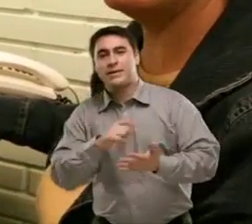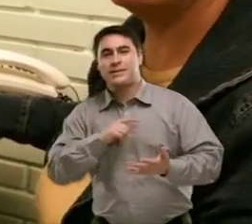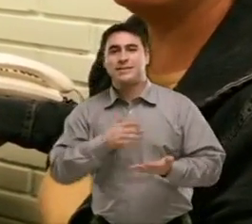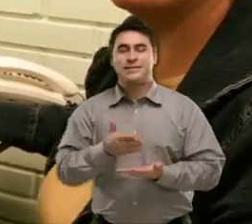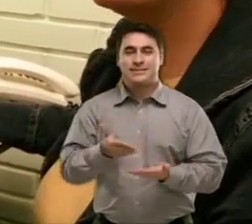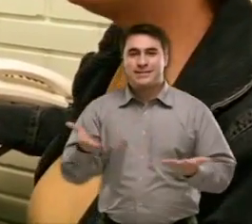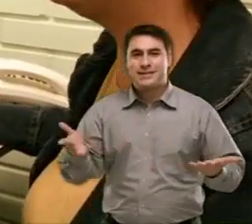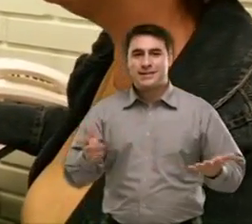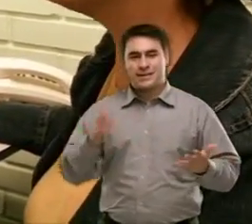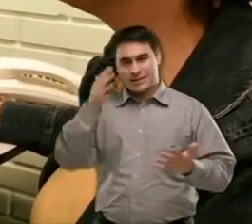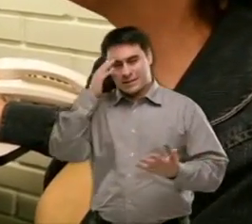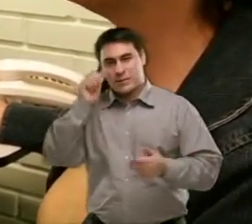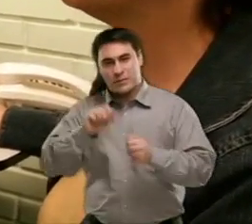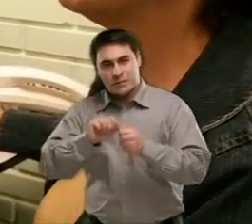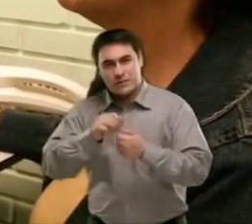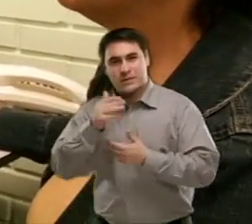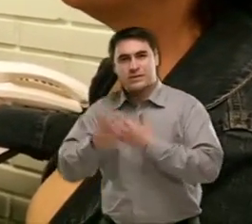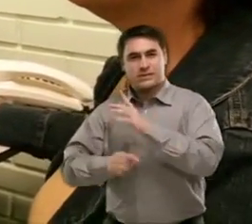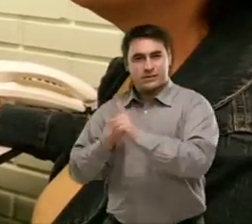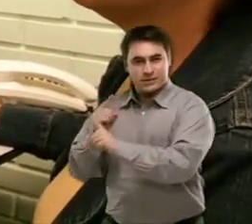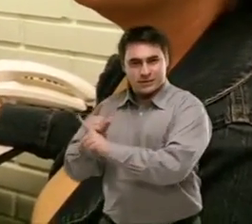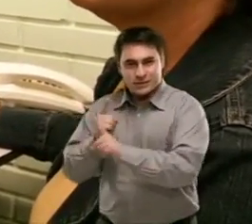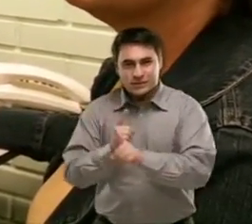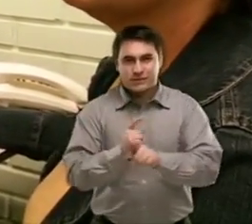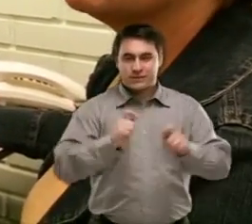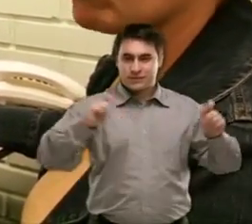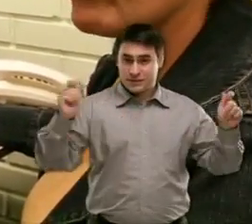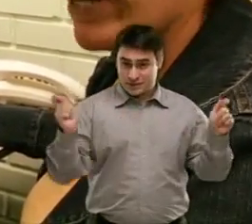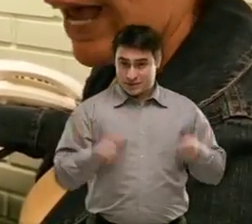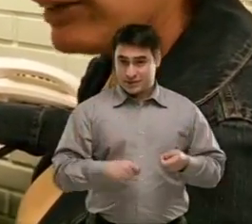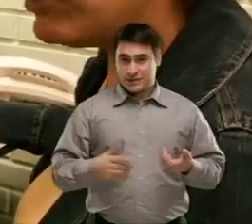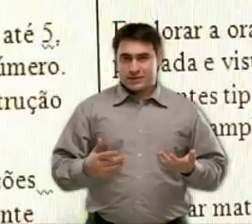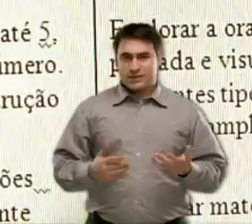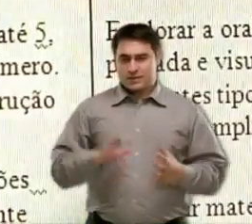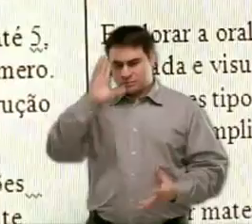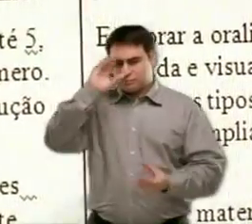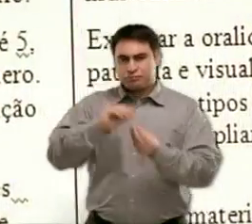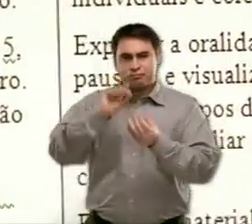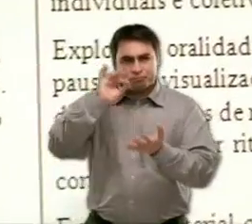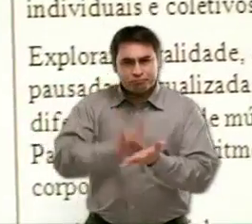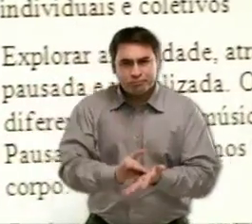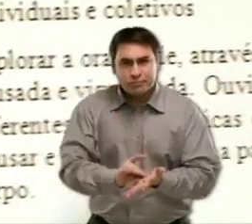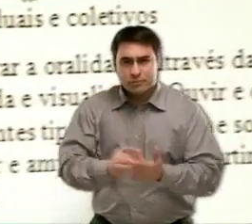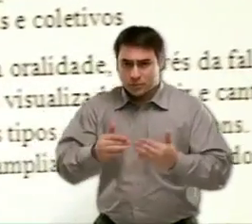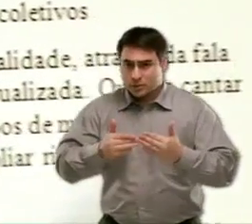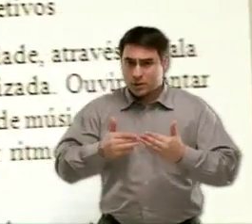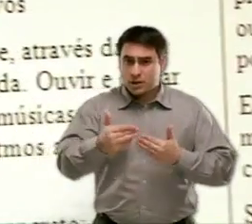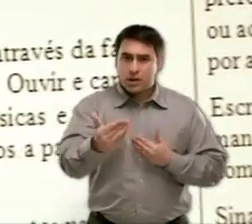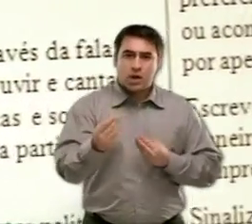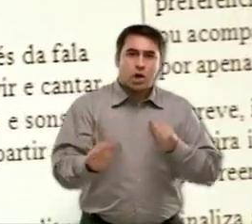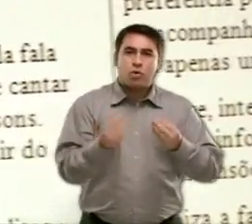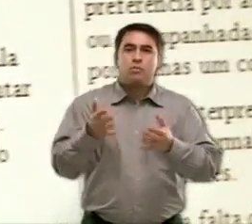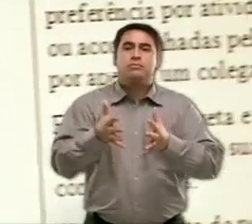what he identifies in particular, and based on that we figure out what we're going to focus our work on.